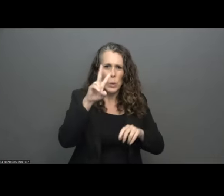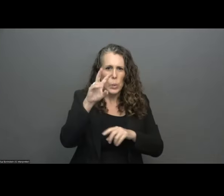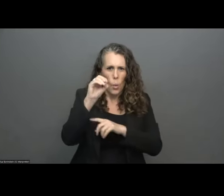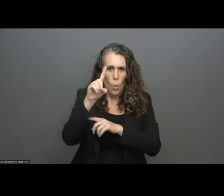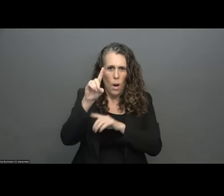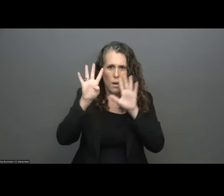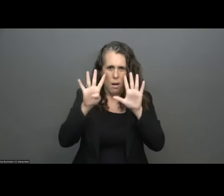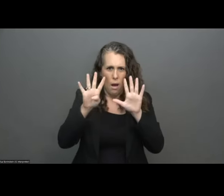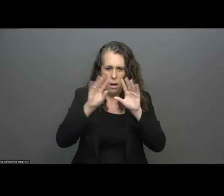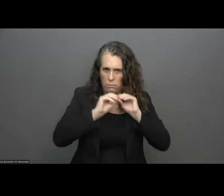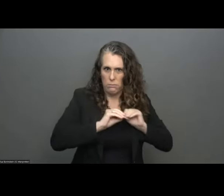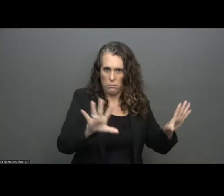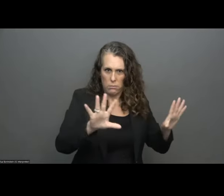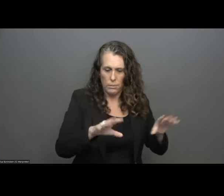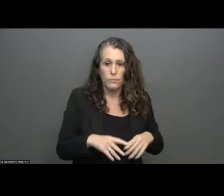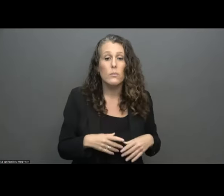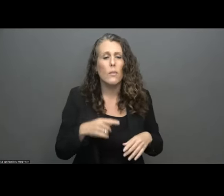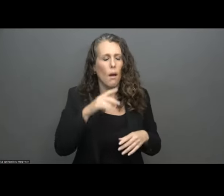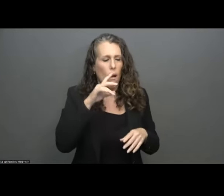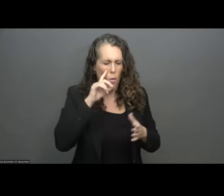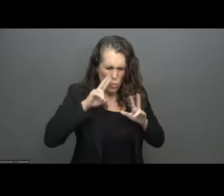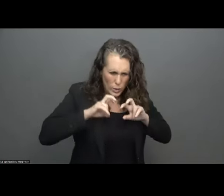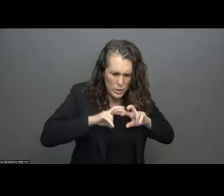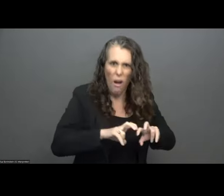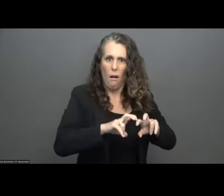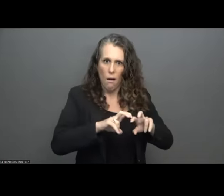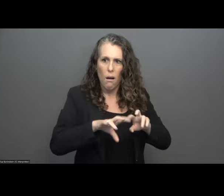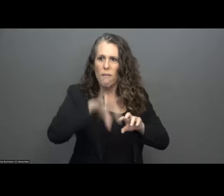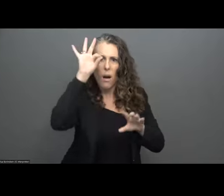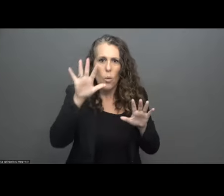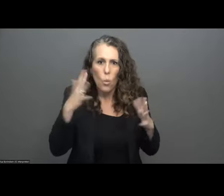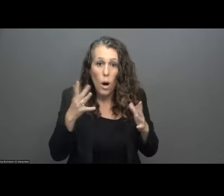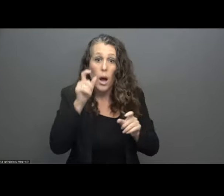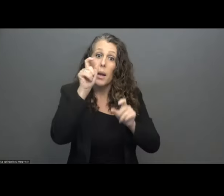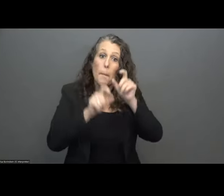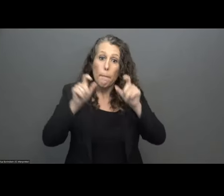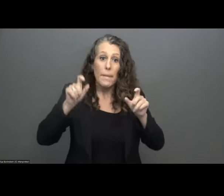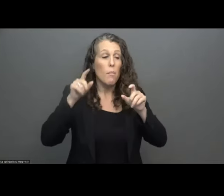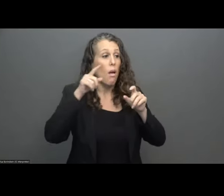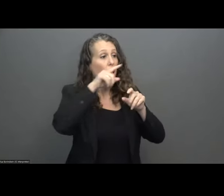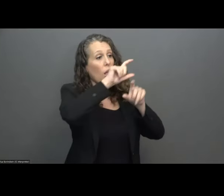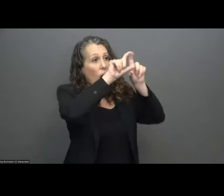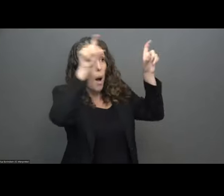inclusive culture inclusive of people with disabilities, everyone benefits companies